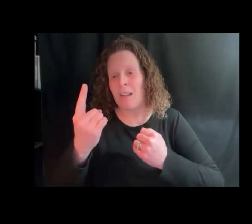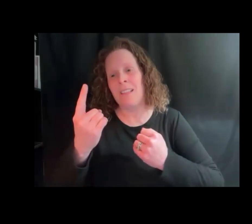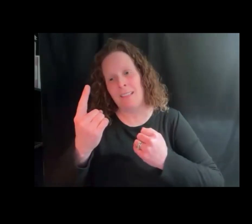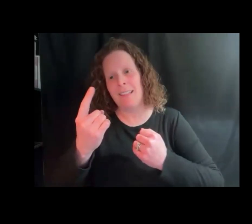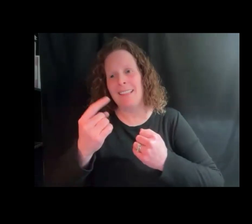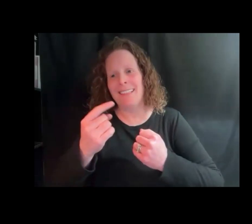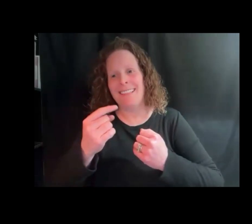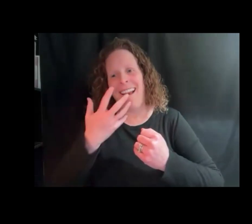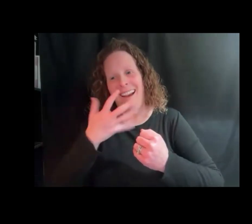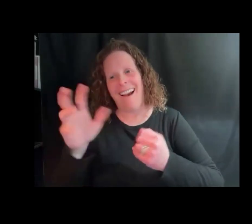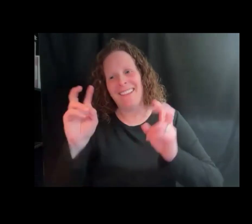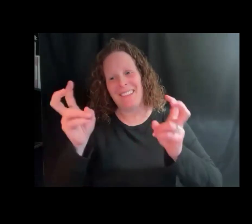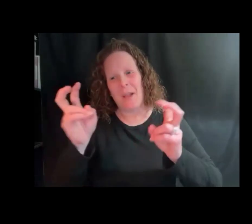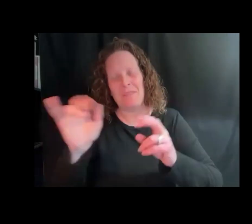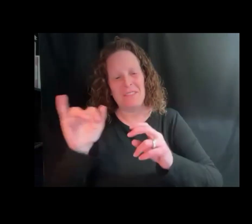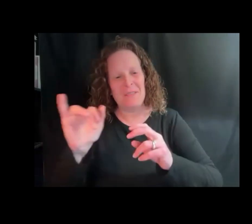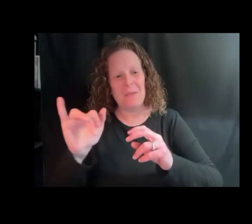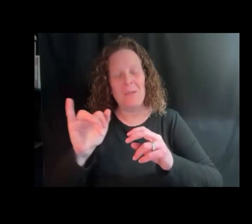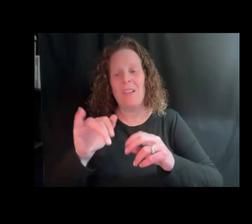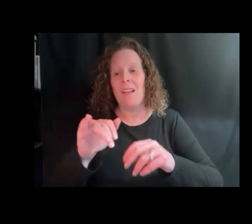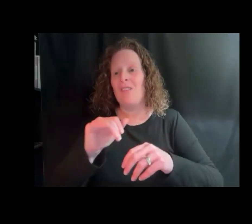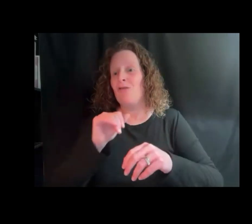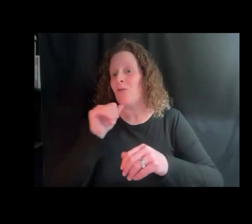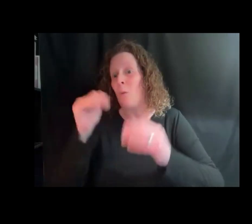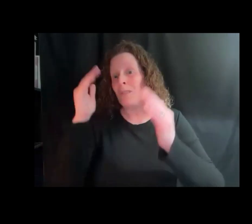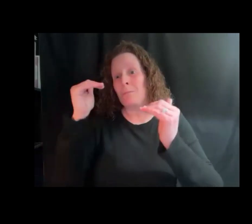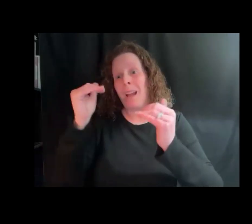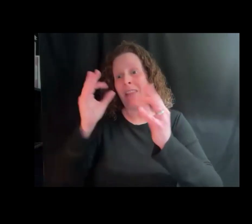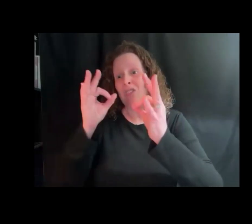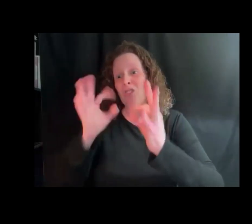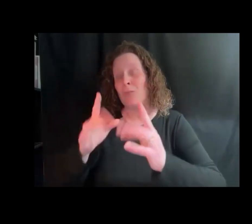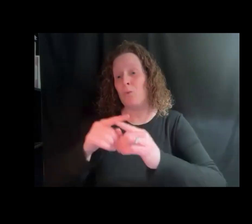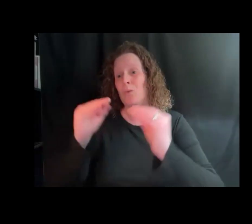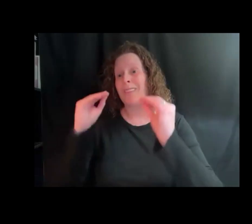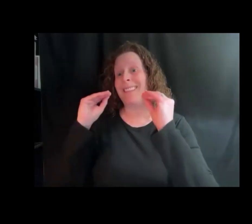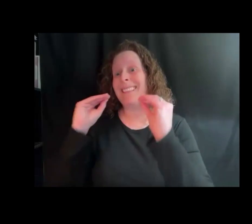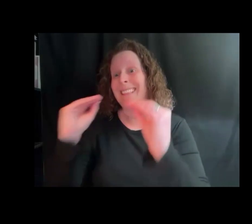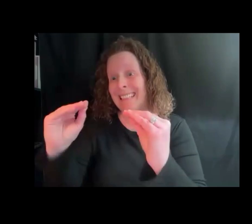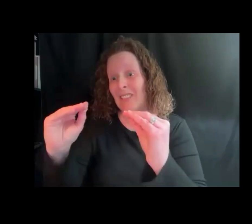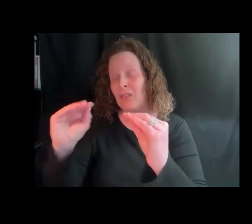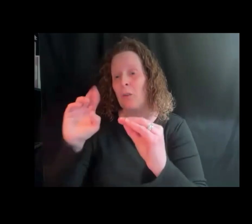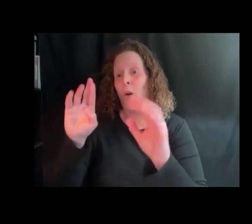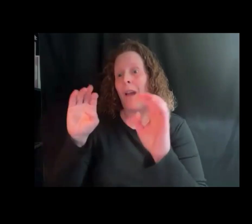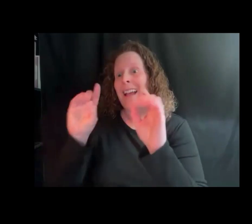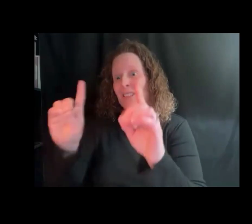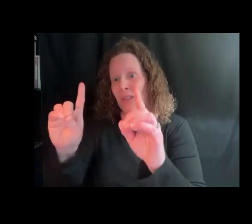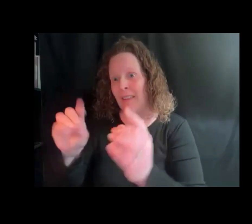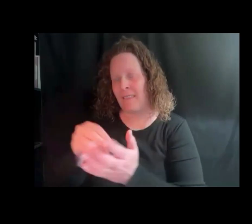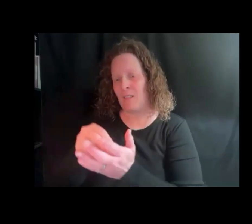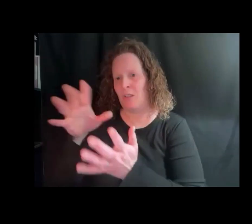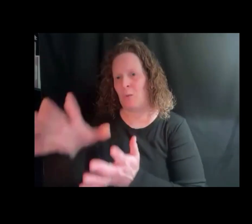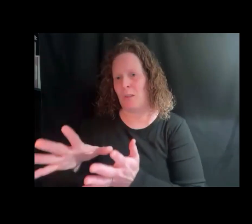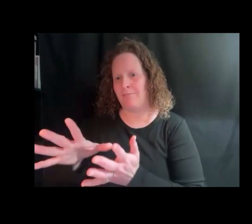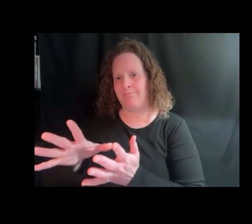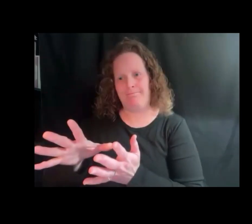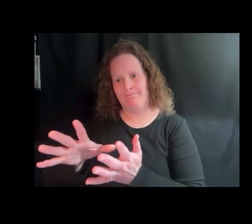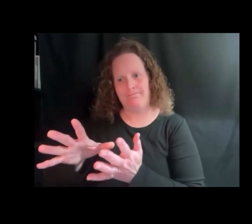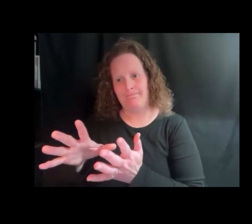So the last thing that you should not do is don't expect the interpreter to teach.